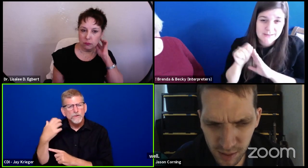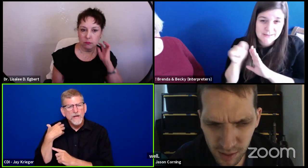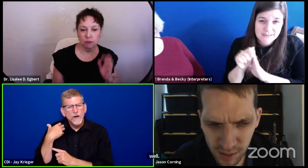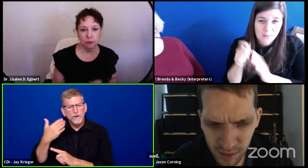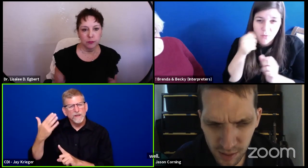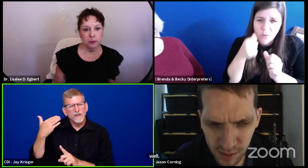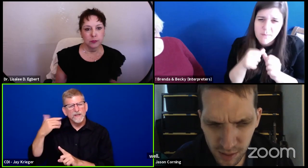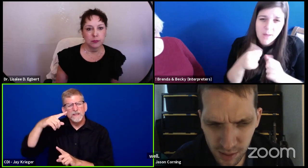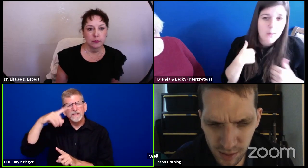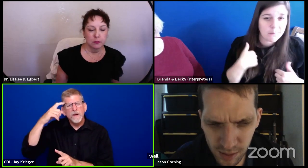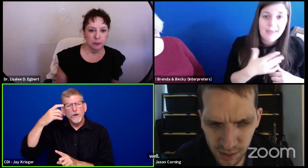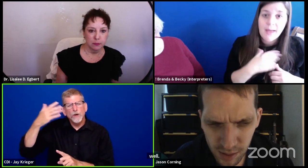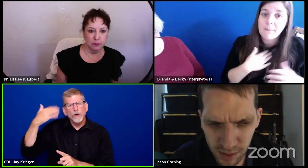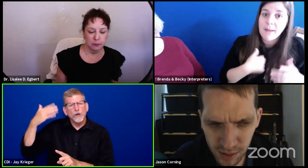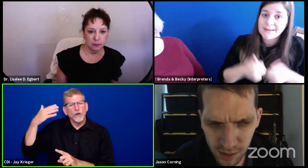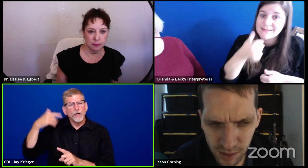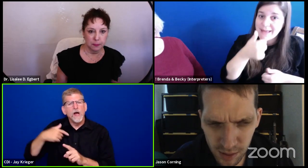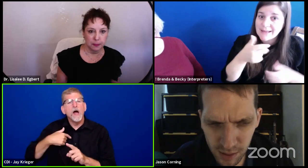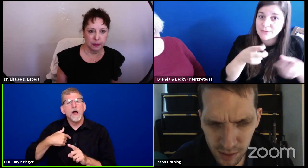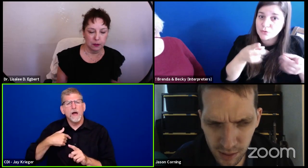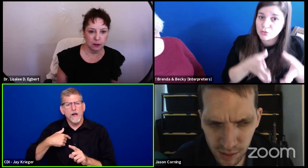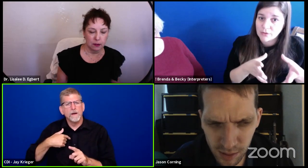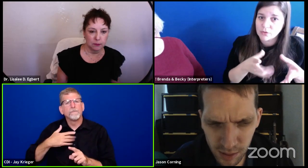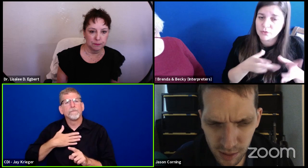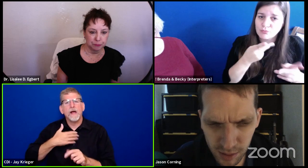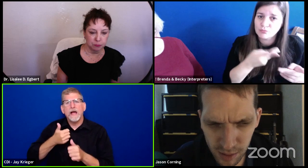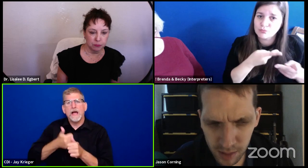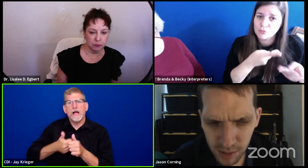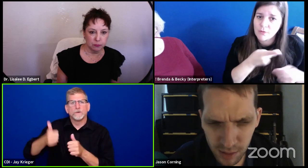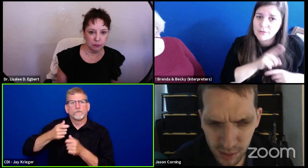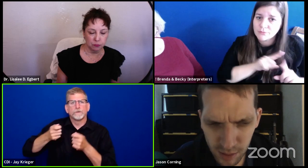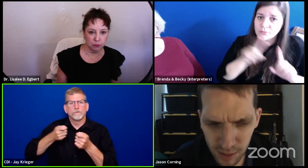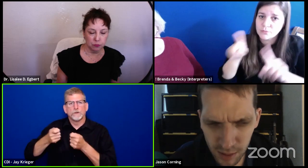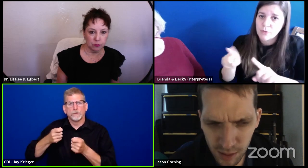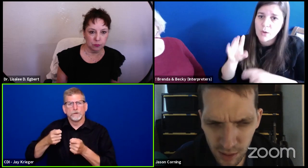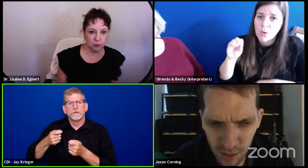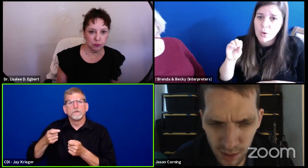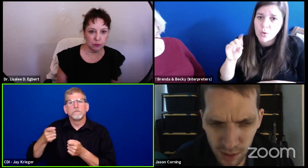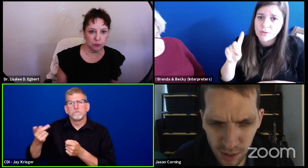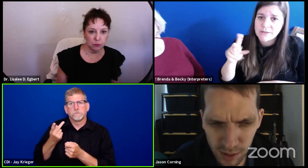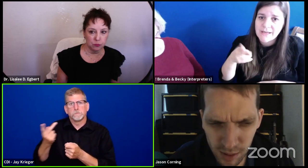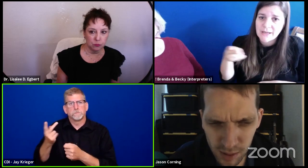great conversation about what the needs are from the community and how MCCR can rise to the challenge of meeting them.